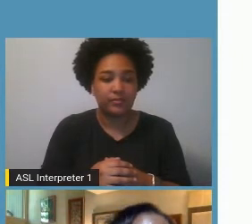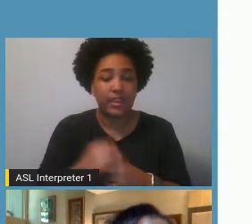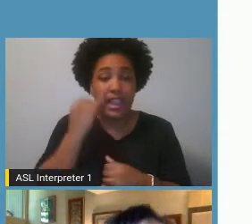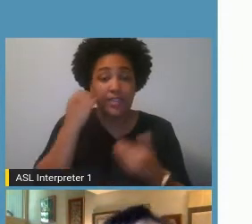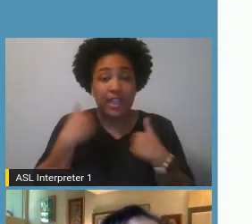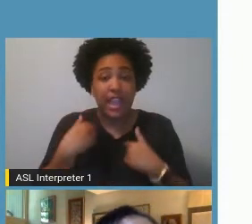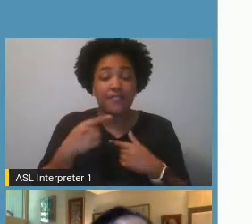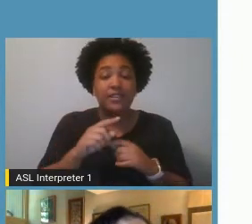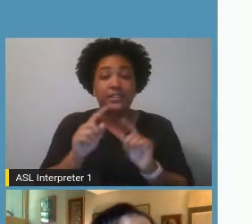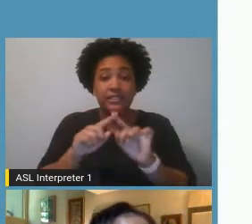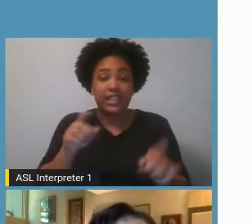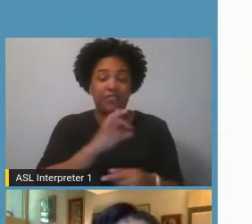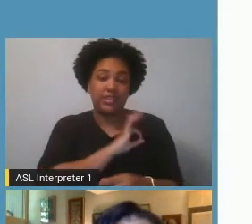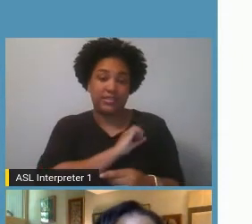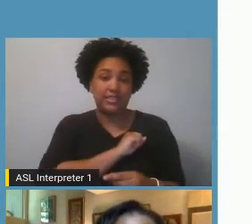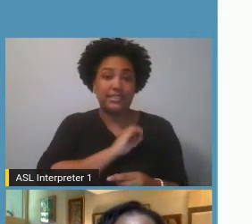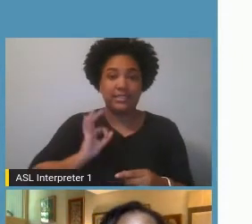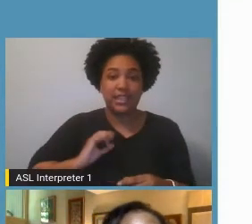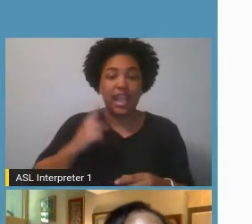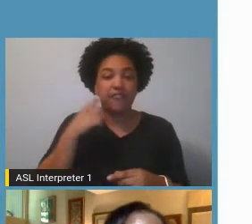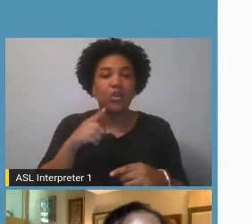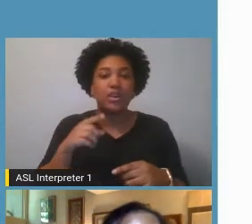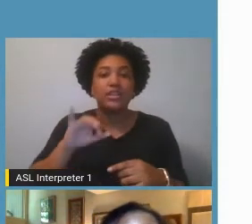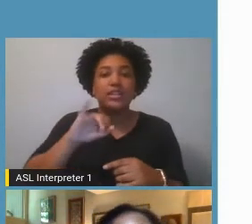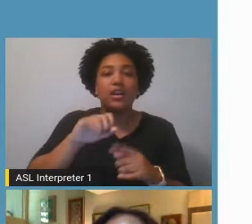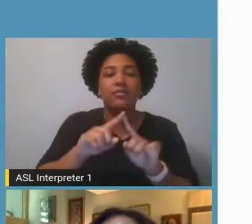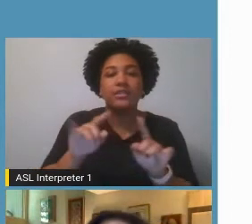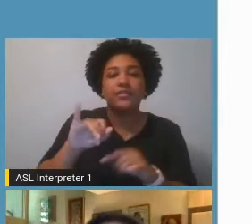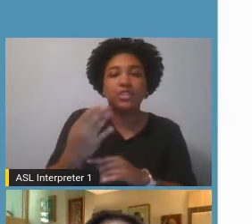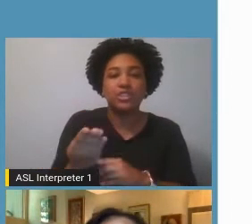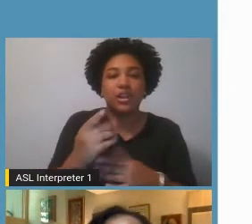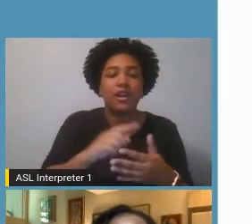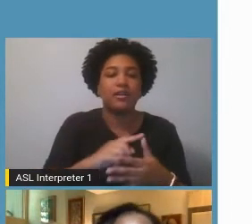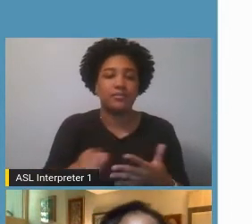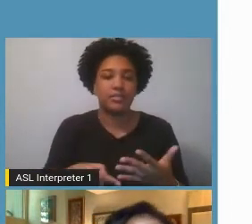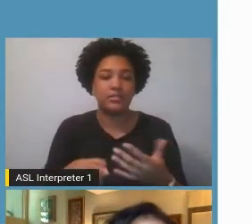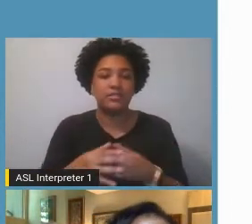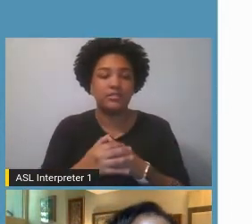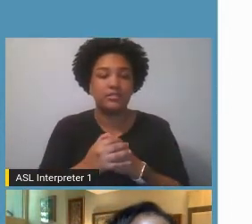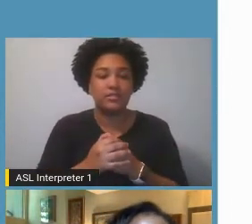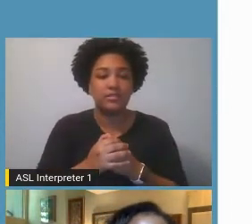Lastly who will do the scanning? You need someone knowledgeable about photography,